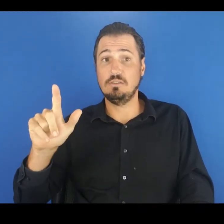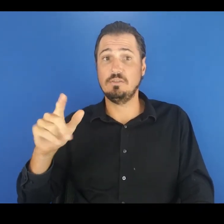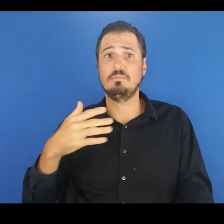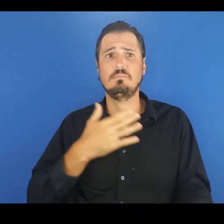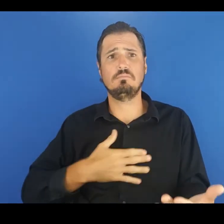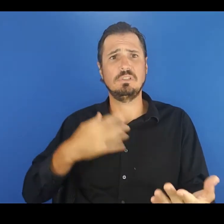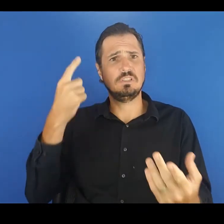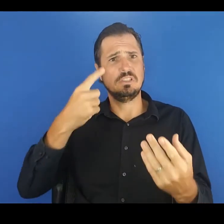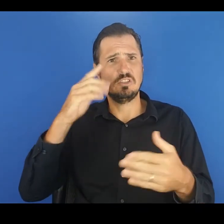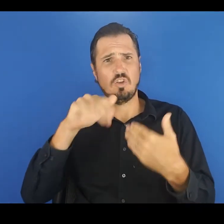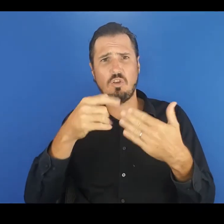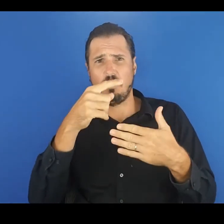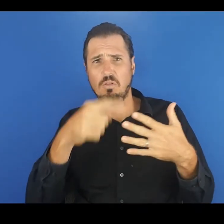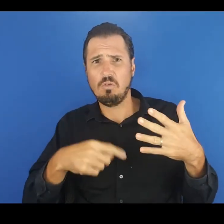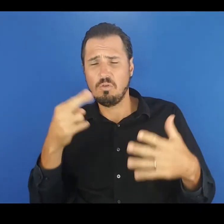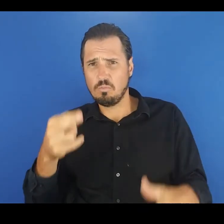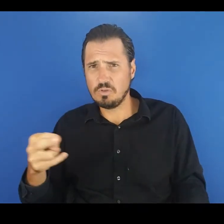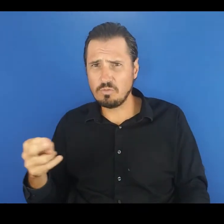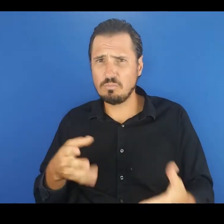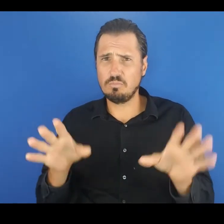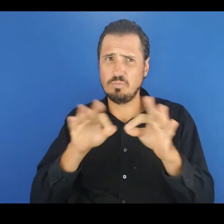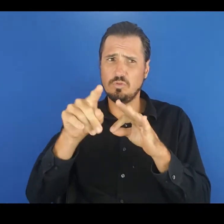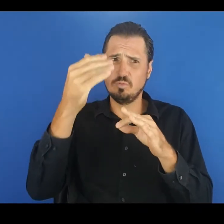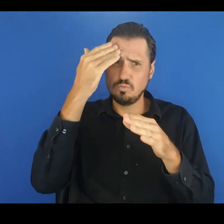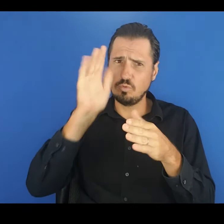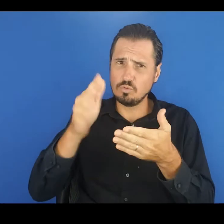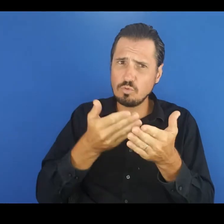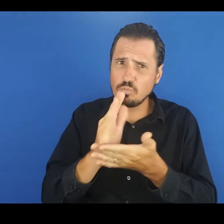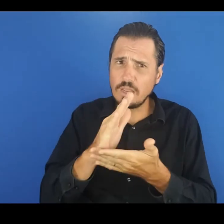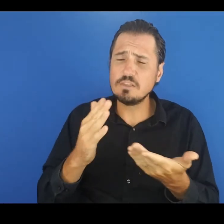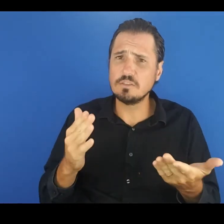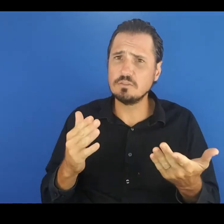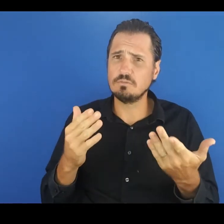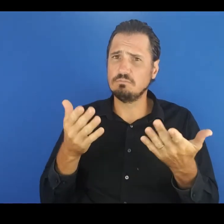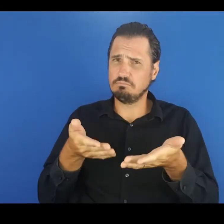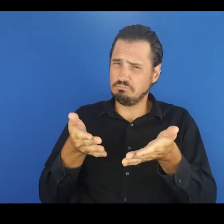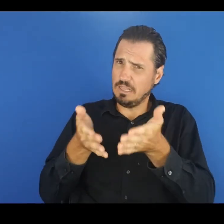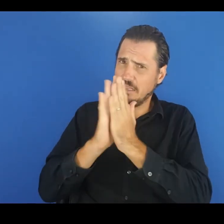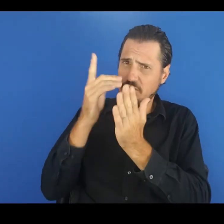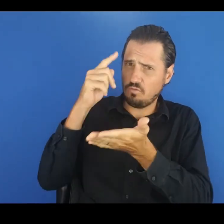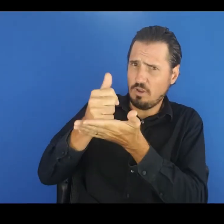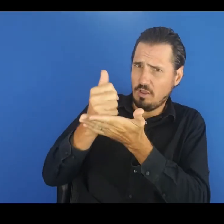Please consider these resources, know your rights, and seek assistance if needed.